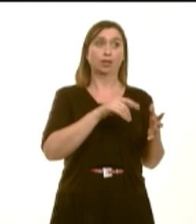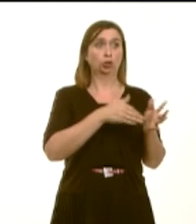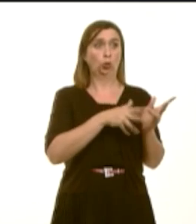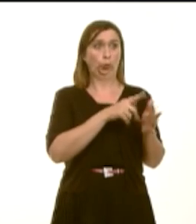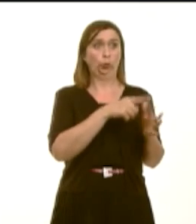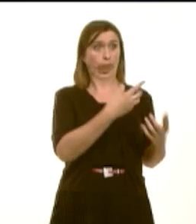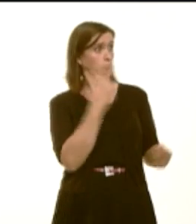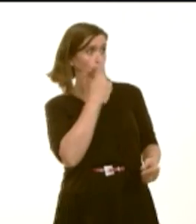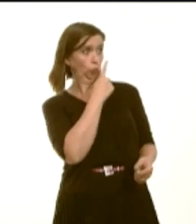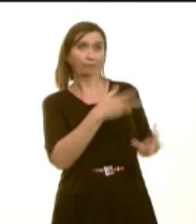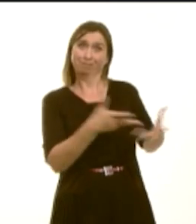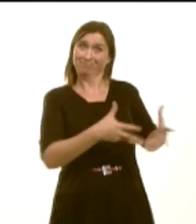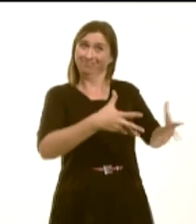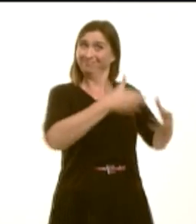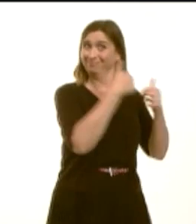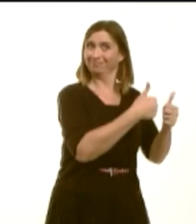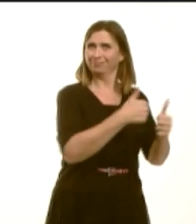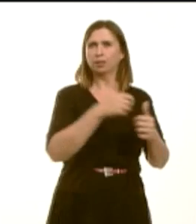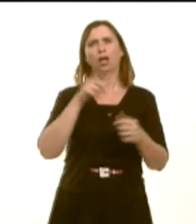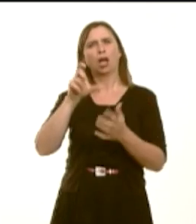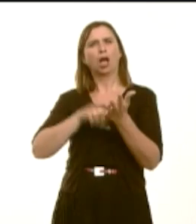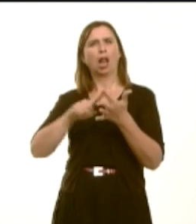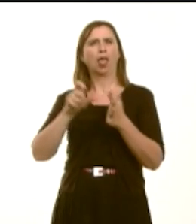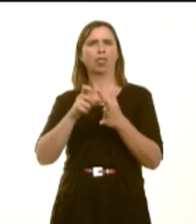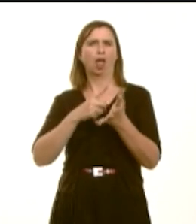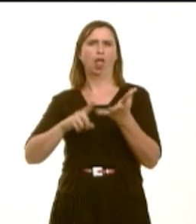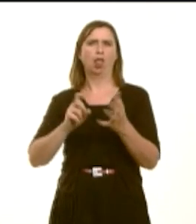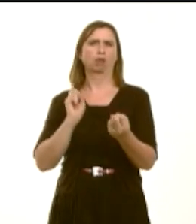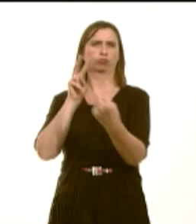Pembrokeshire County Council awaits a response from the Wales Audit Office in terms of some